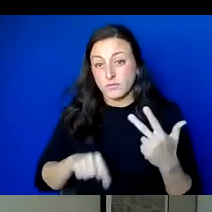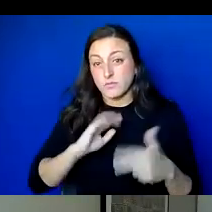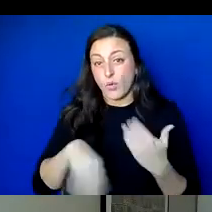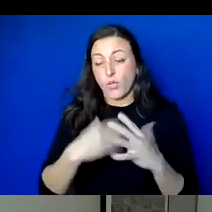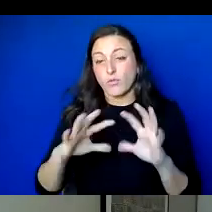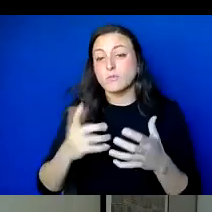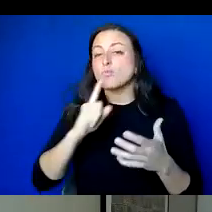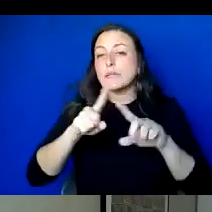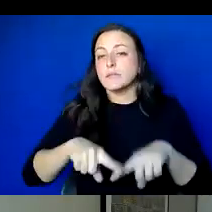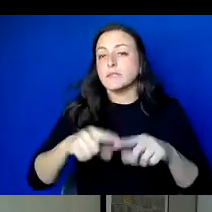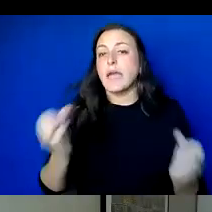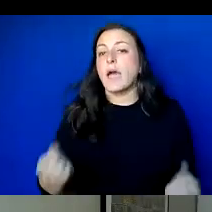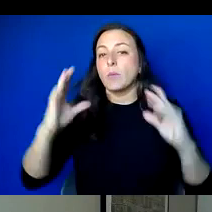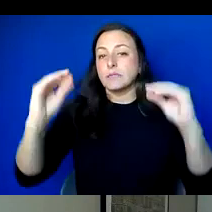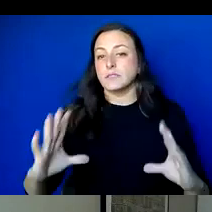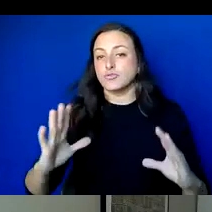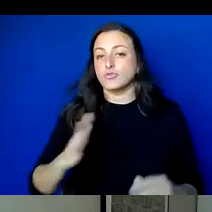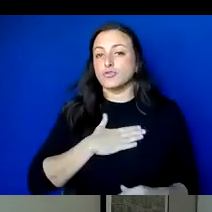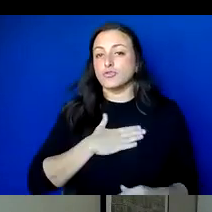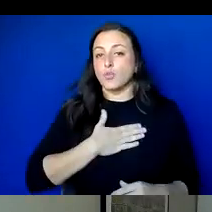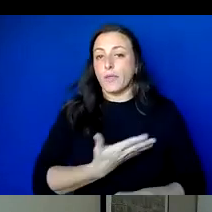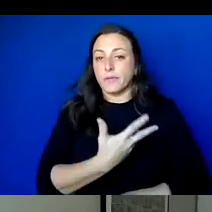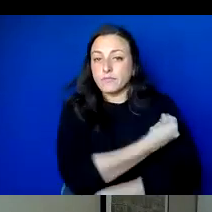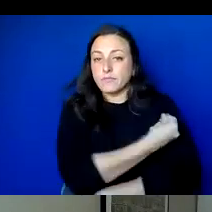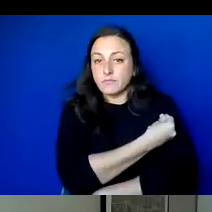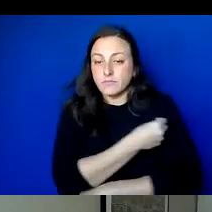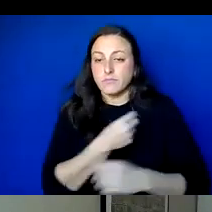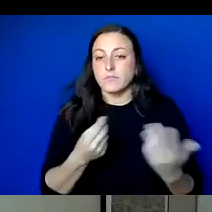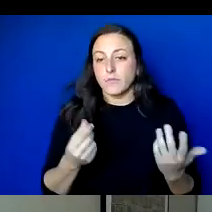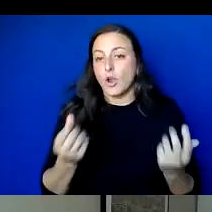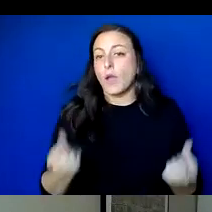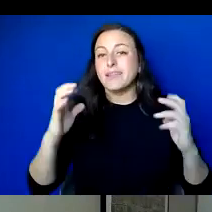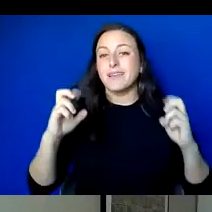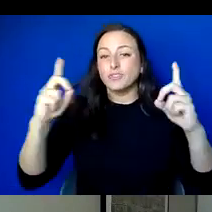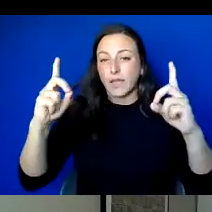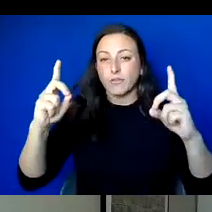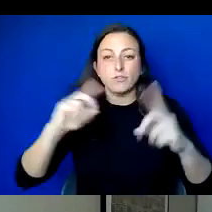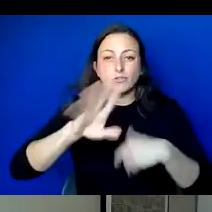going to take the vaccine or in the education realm, I should say, everybody that's there.